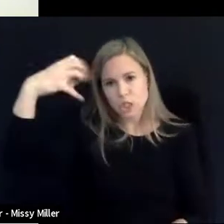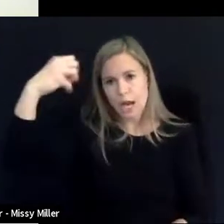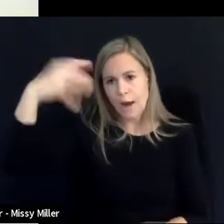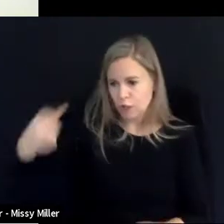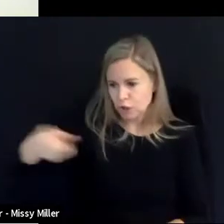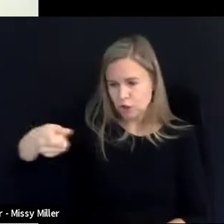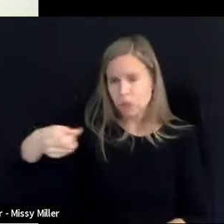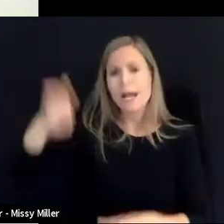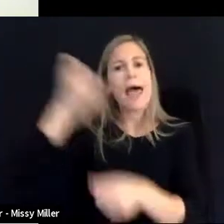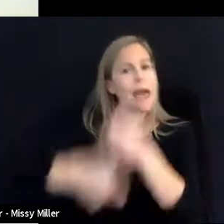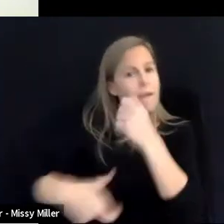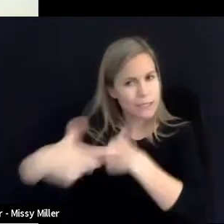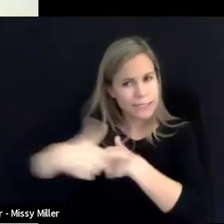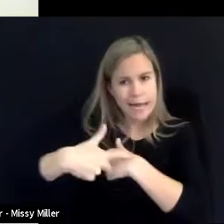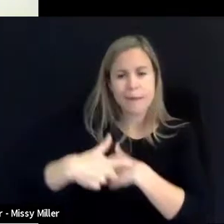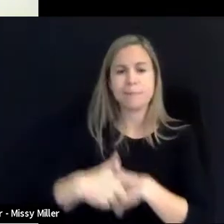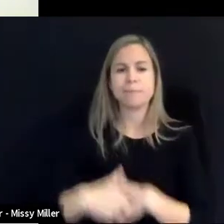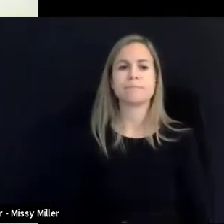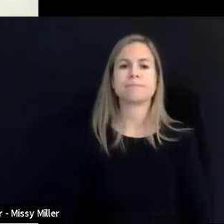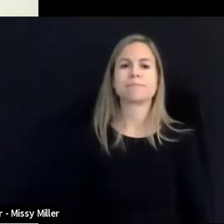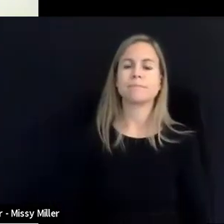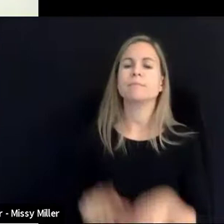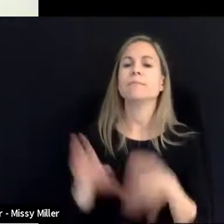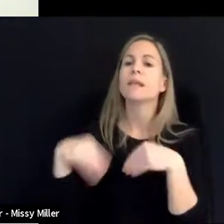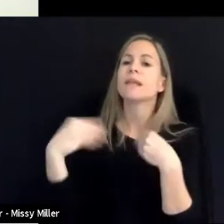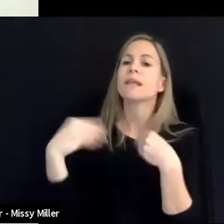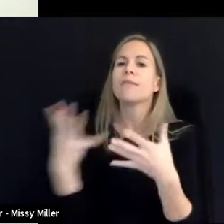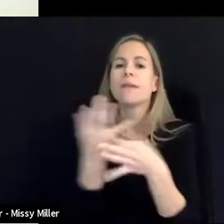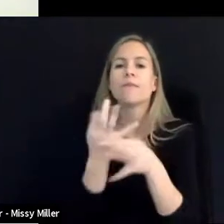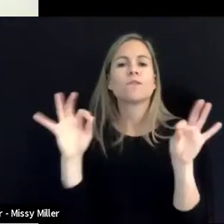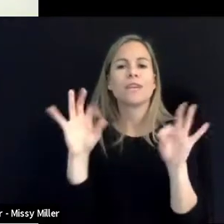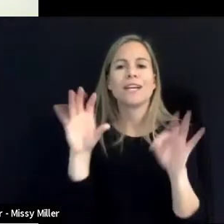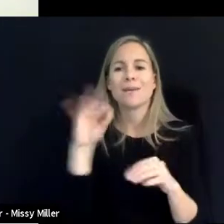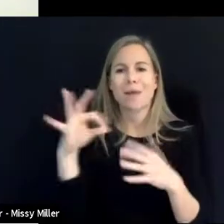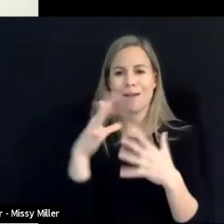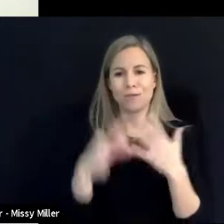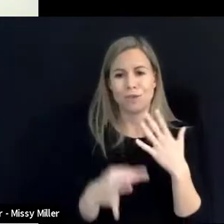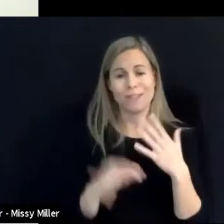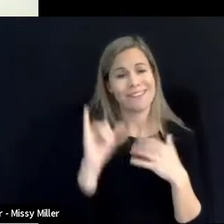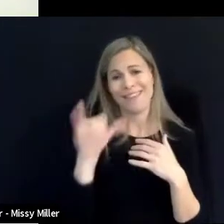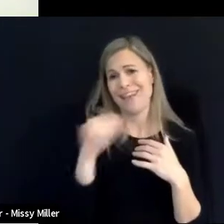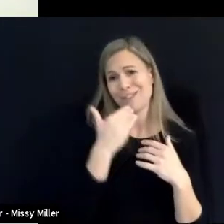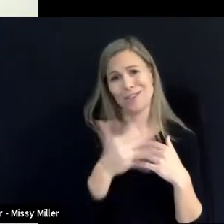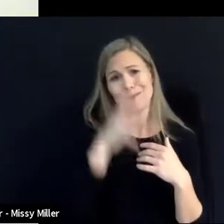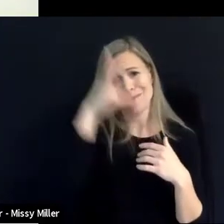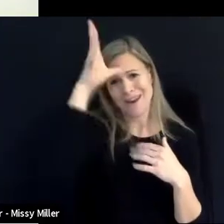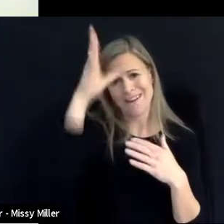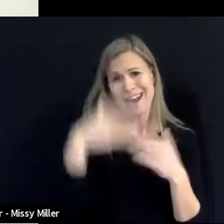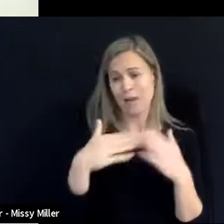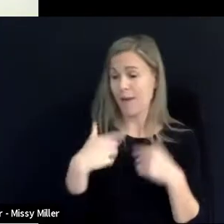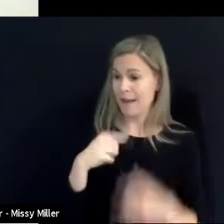Give as much freedom of choice as possible. I mean, this is just good parenting. Anyway, as kids, what choice do you wanna make right now?